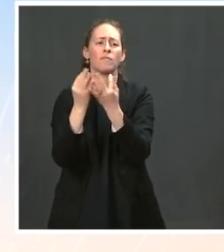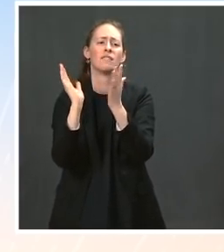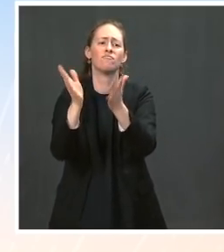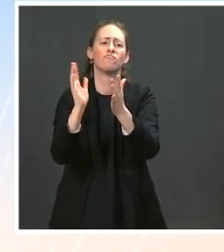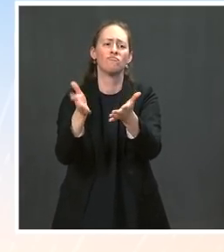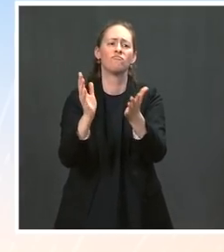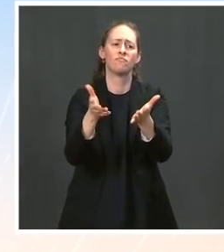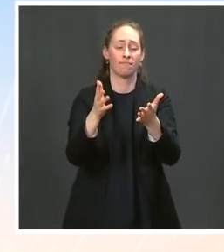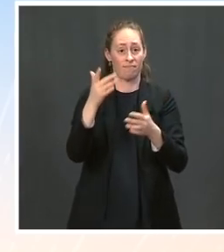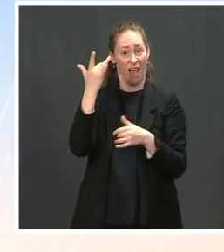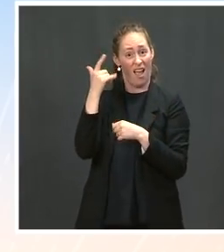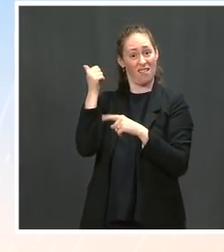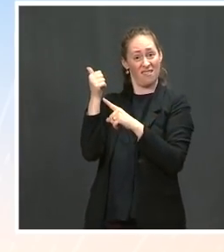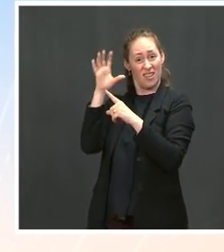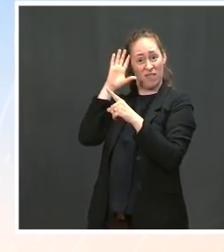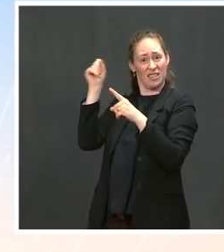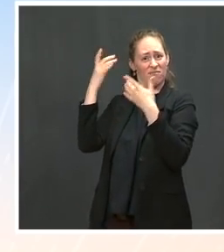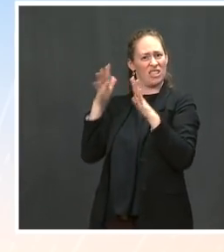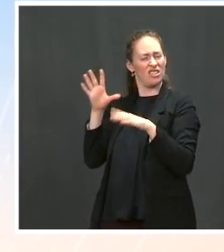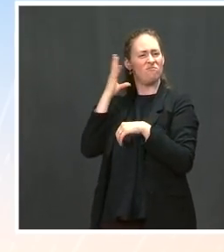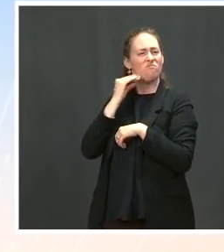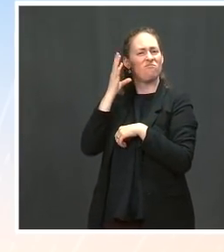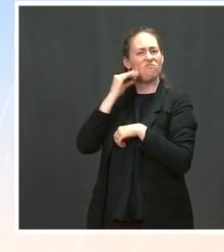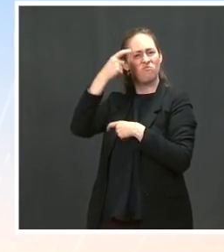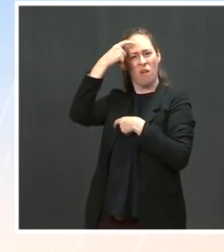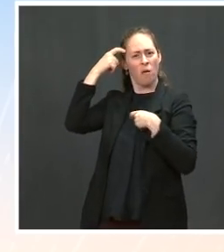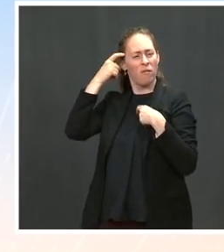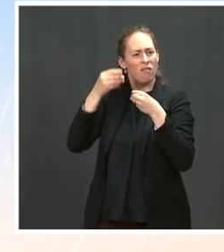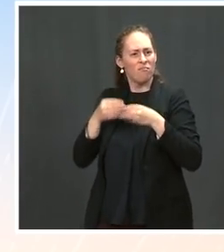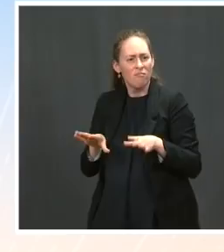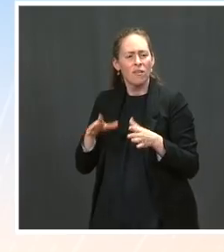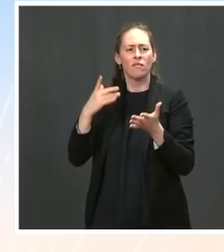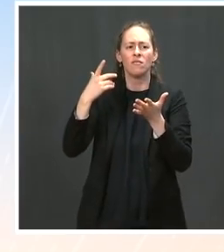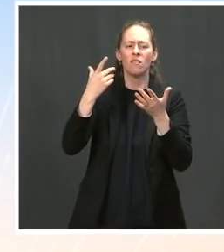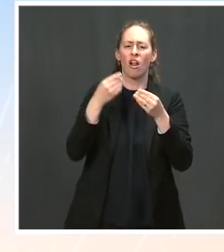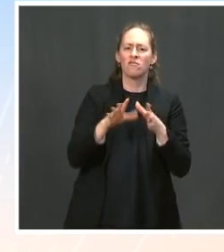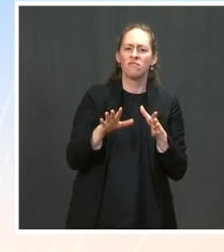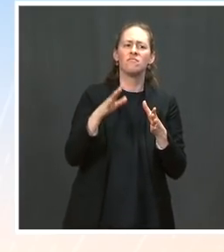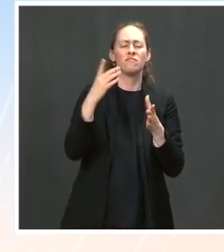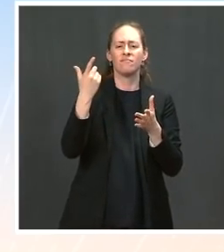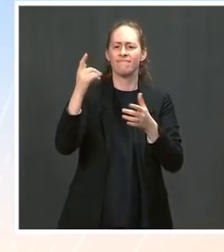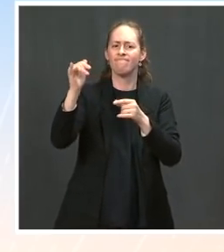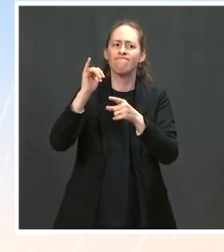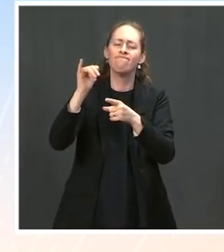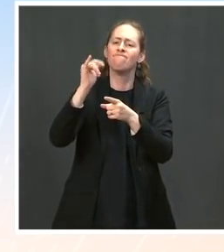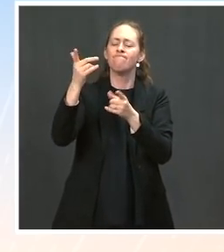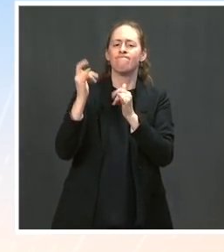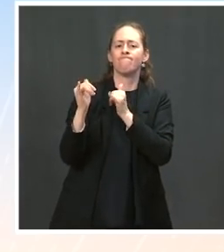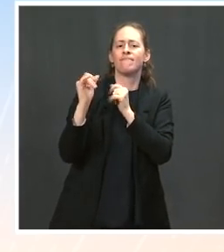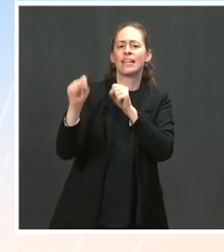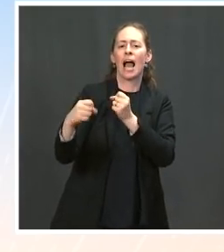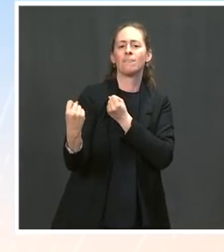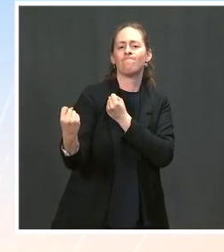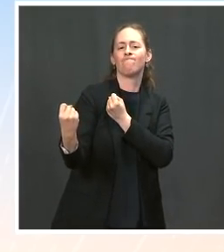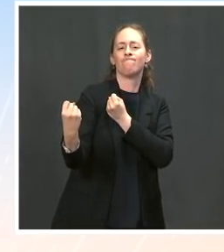that was a big part of their conversation, as I -- I believe, George Floyd's brother also conveyed. You know, you feel it -- you feel it deeply in your heart,